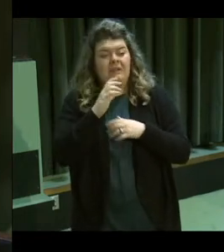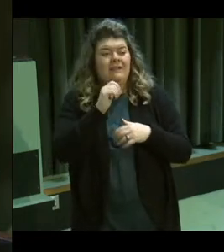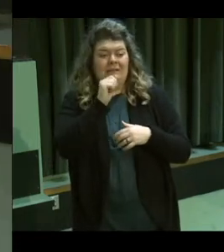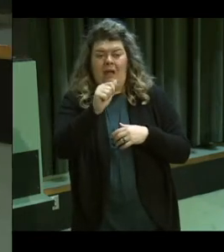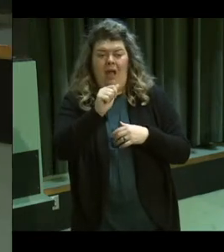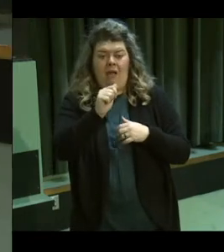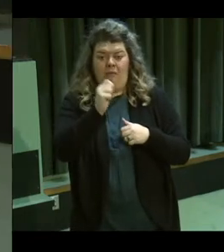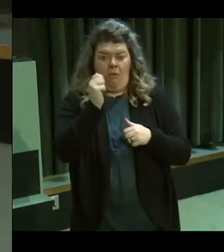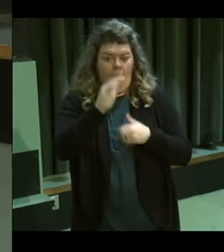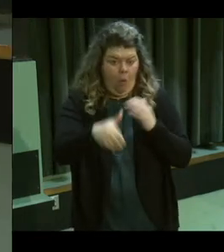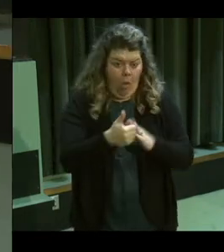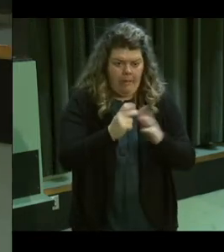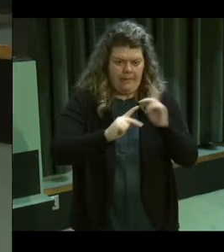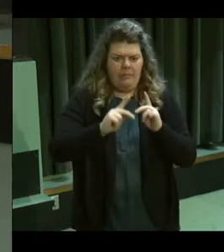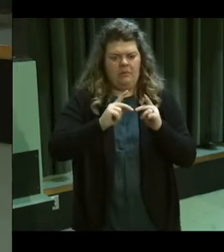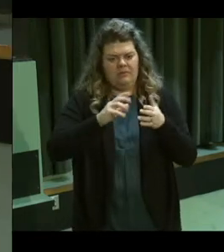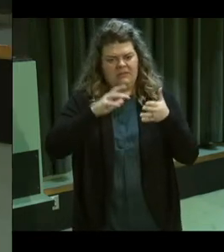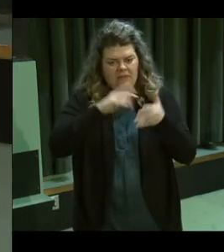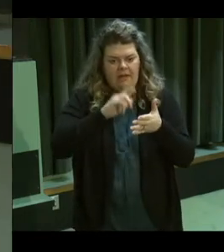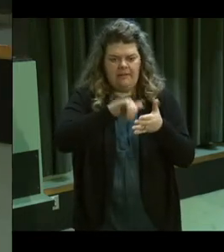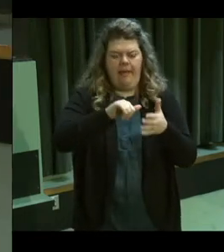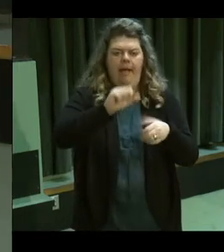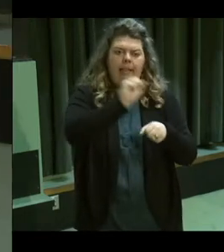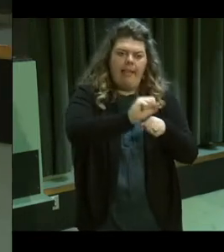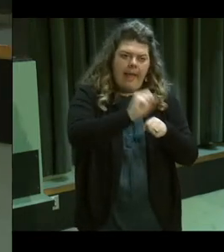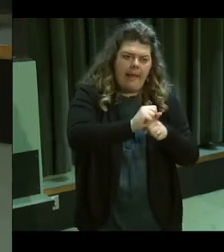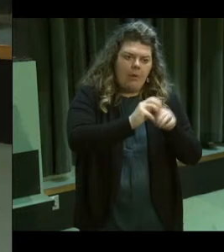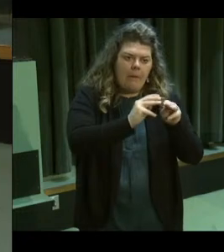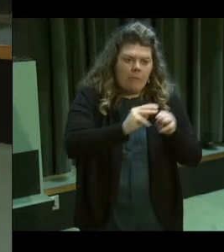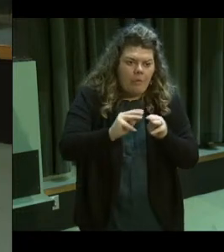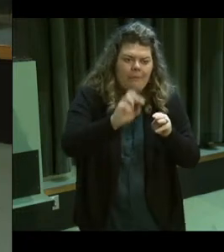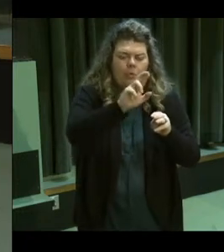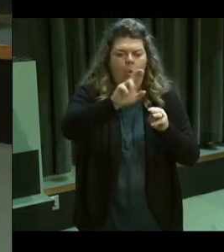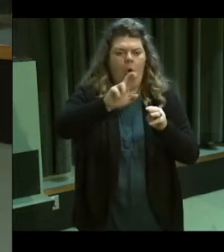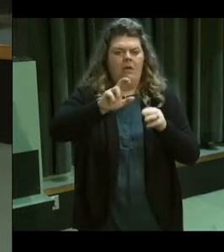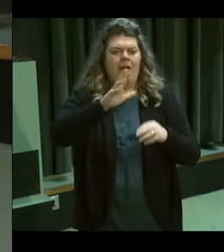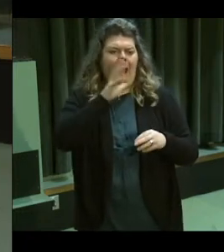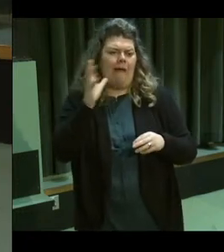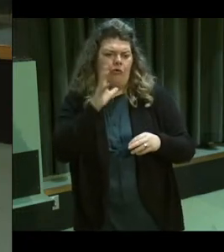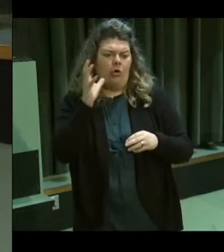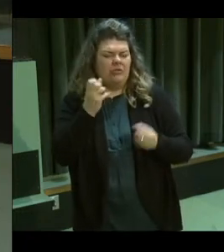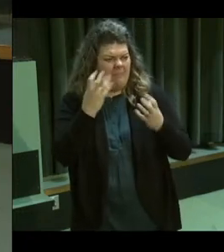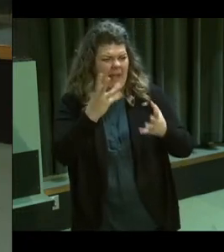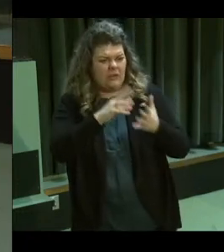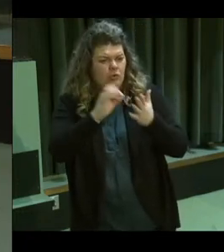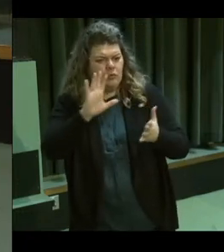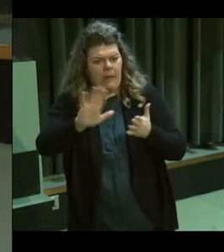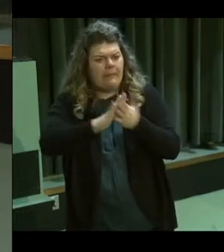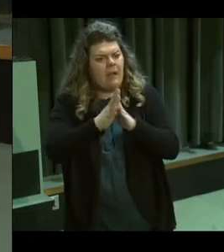studies labor movements or agriculture, a lot of the